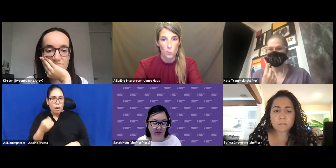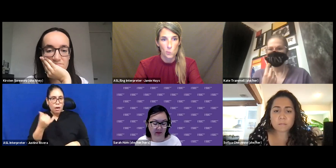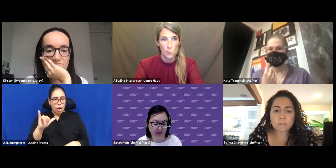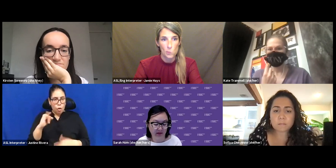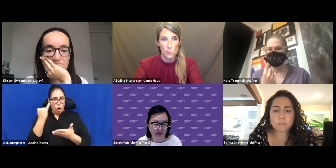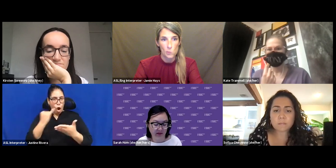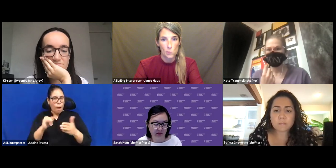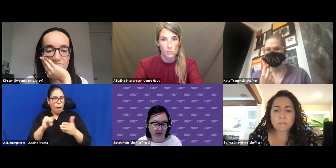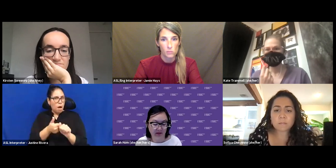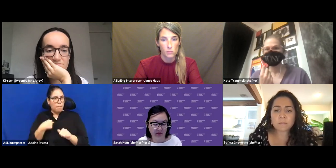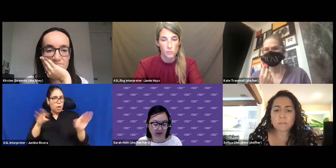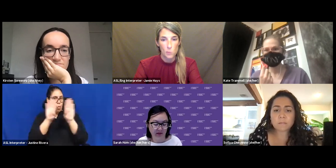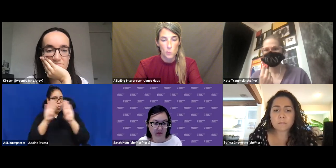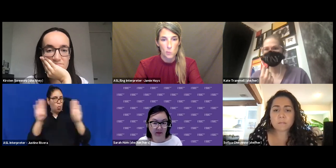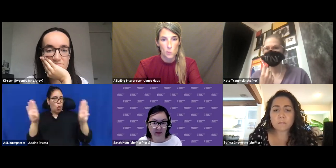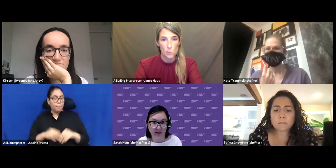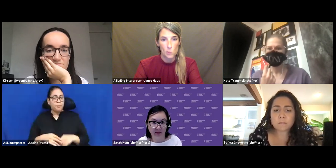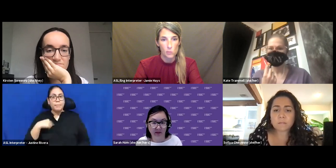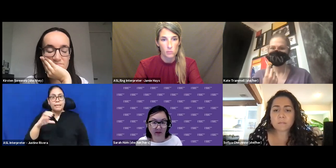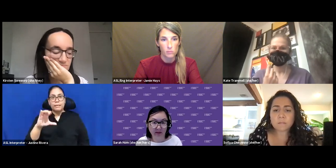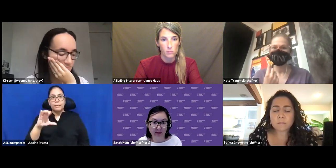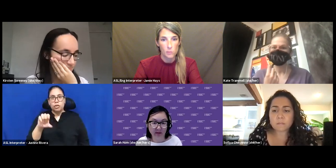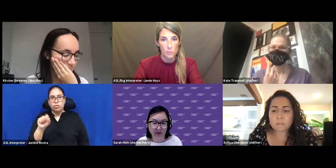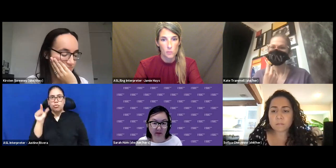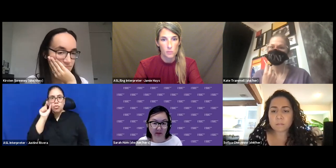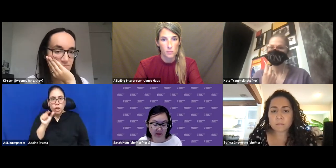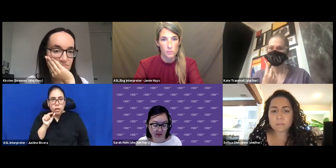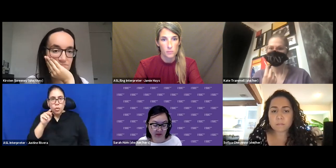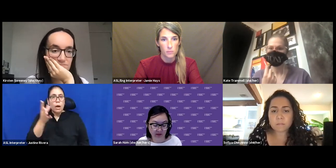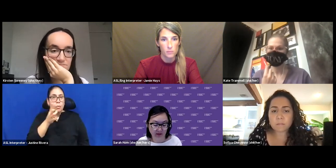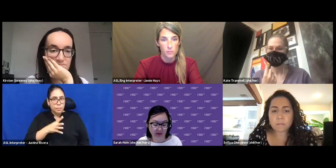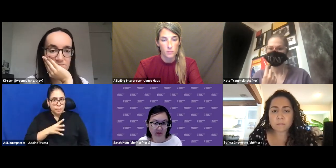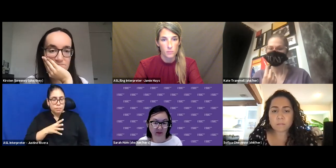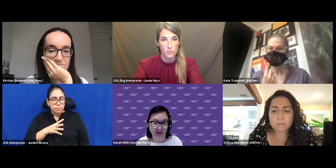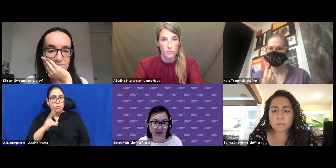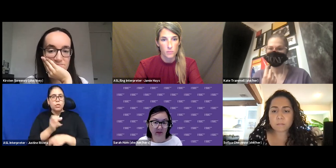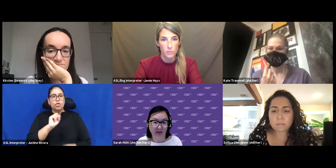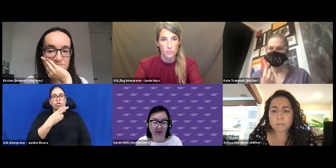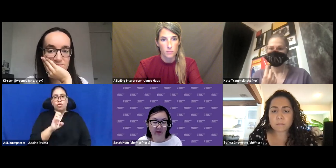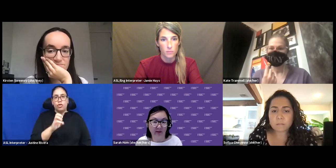I am a cisgendered white woman who uses she/her pronouns, who